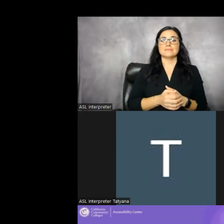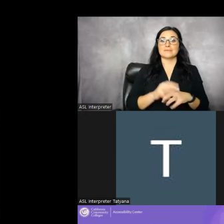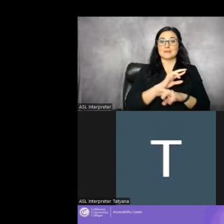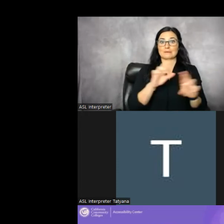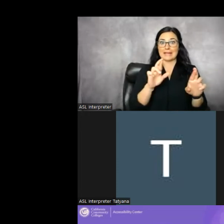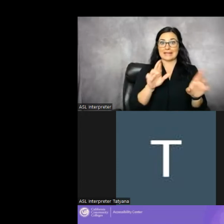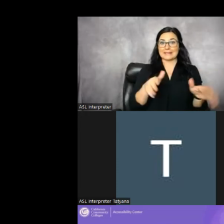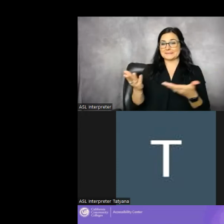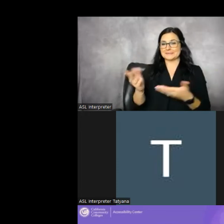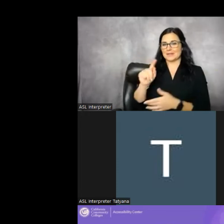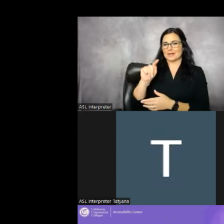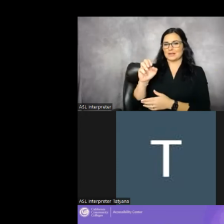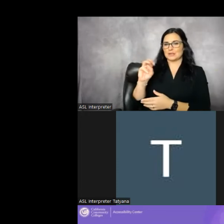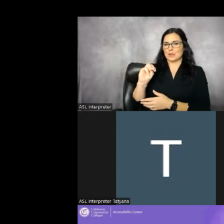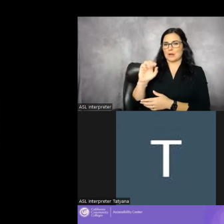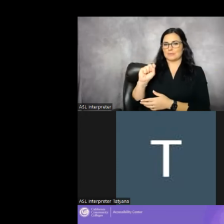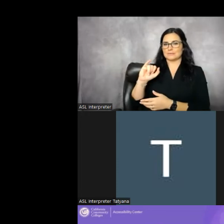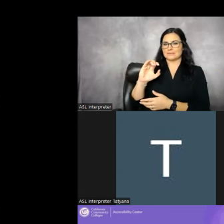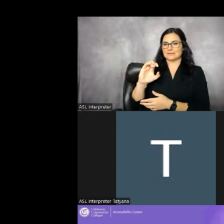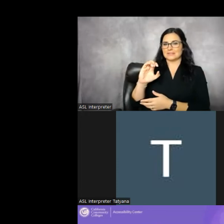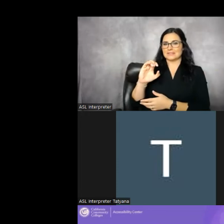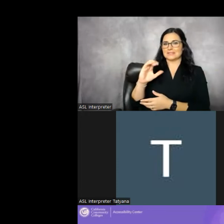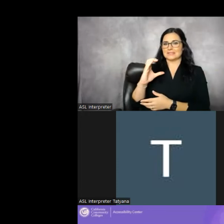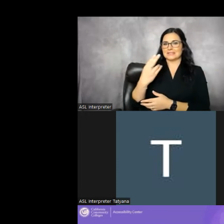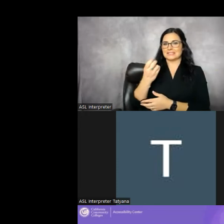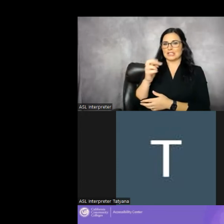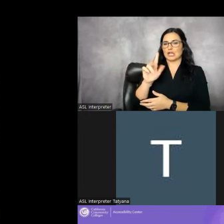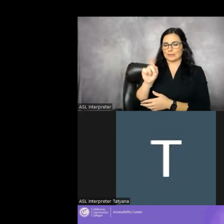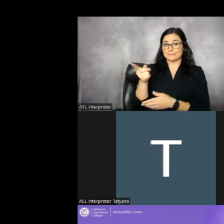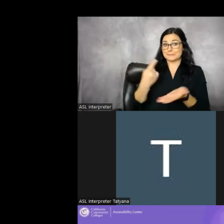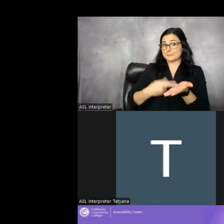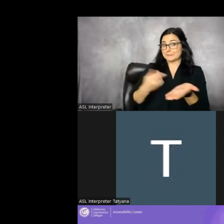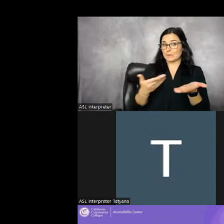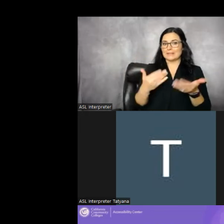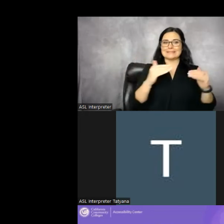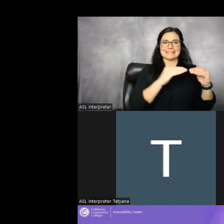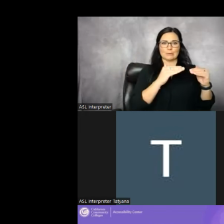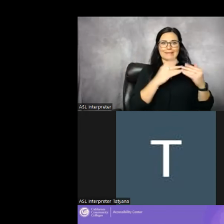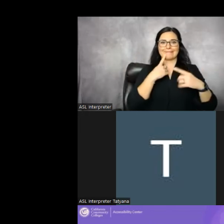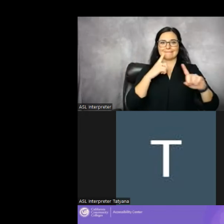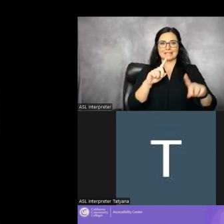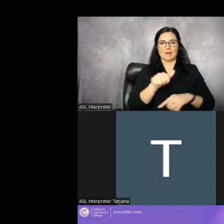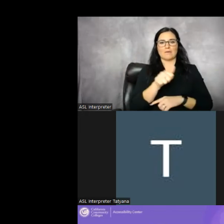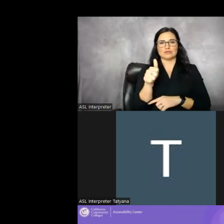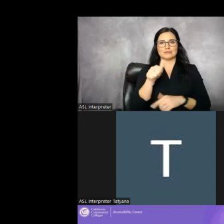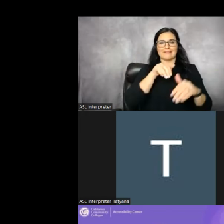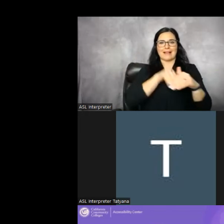He will be discussing equally effective alternative access planning. And Tom, I will stop sharing.